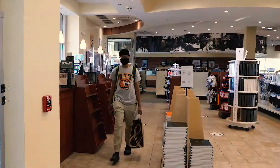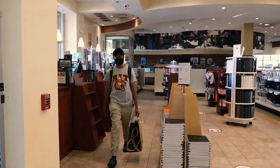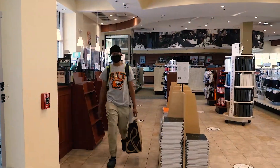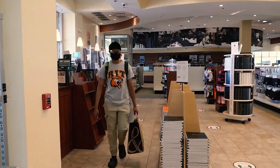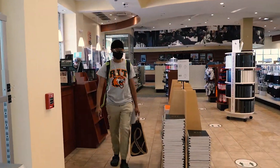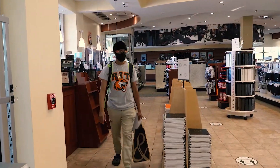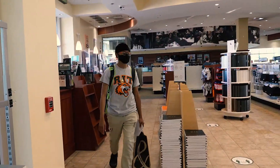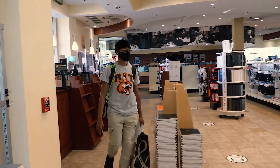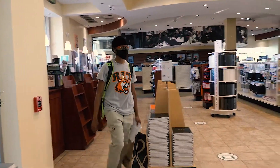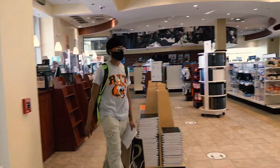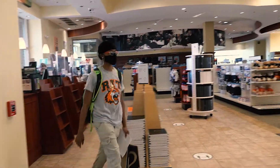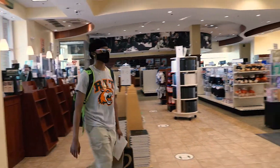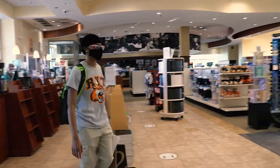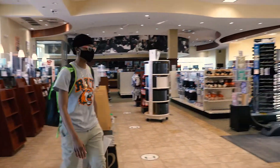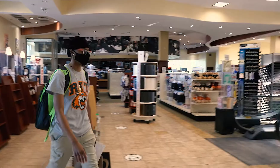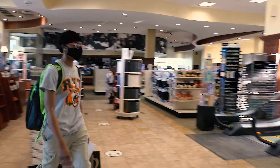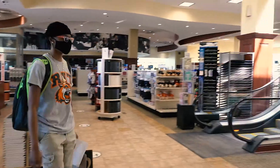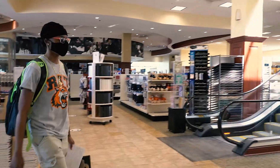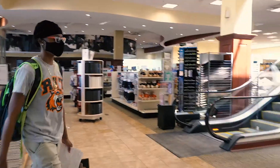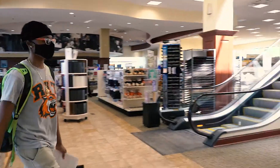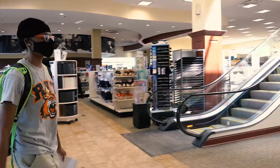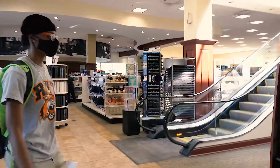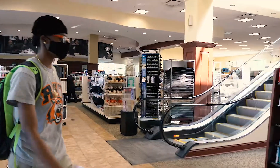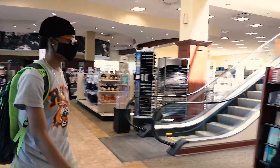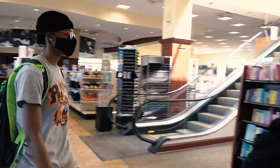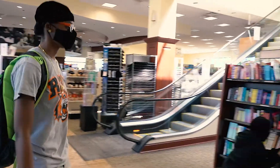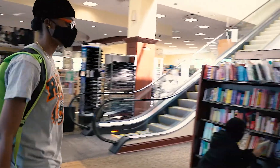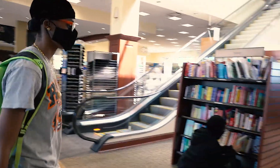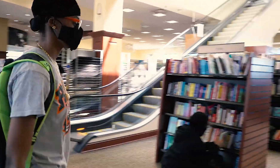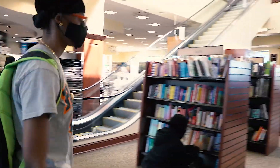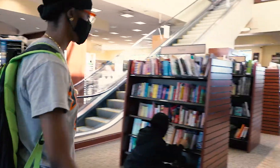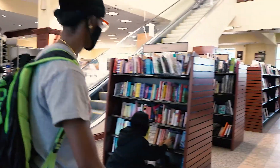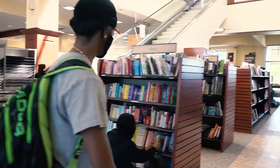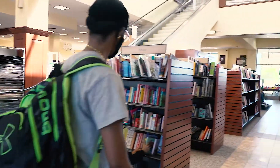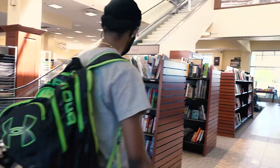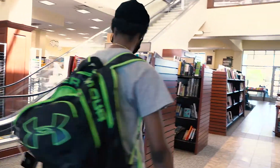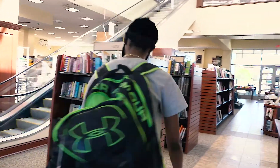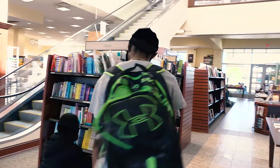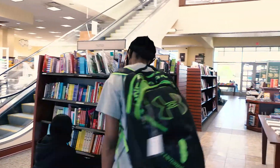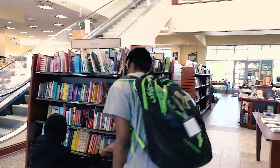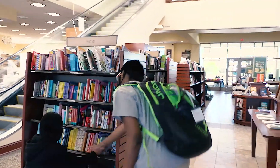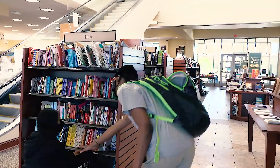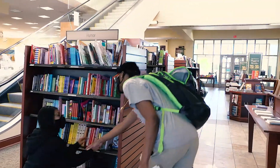Macoyah (to herself):I'M GOING TO SAVE THIS RECEIPT SOMEWHERE SAFE IN CASE I NEED TO RETURN ANYTHING. HEY! IT'S JANETTE!